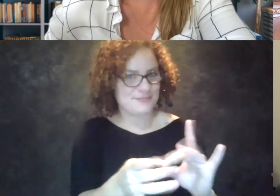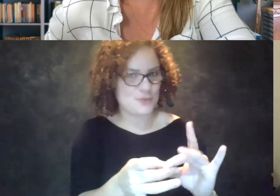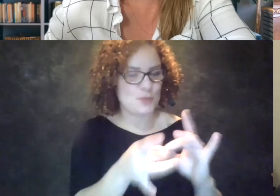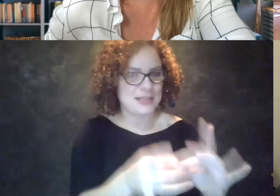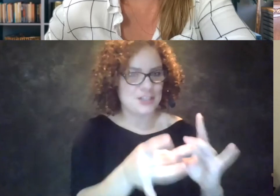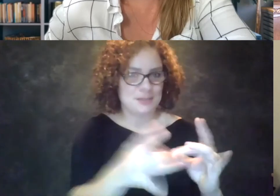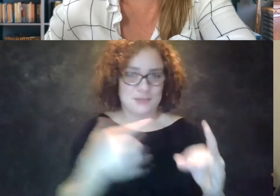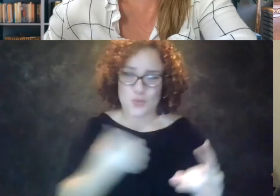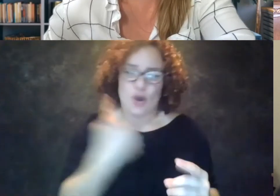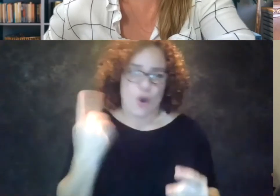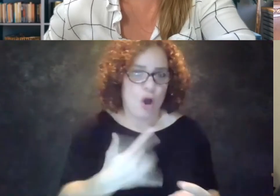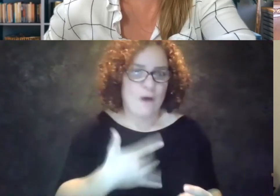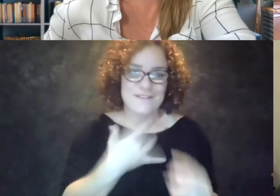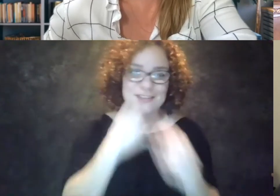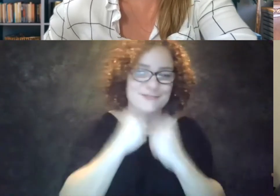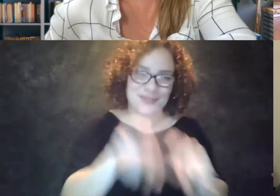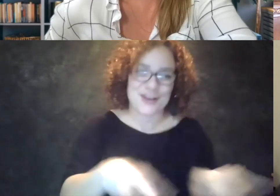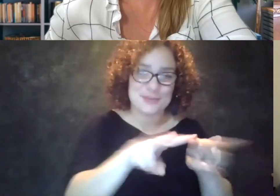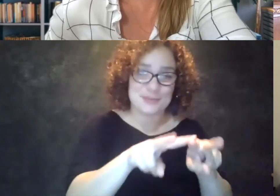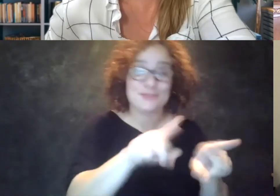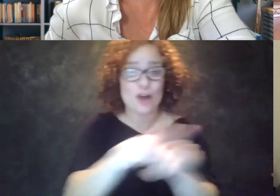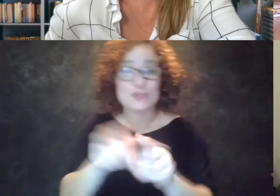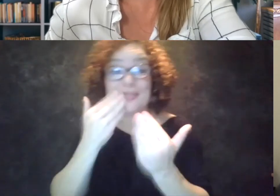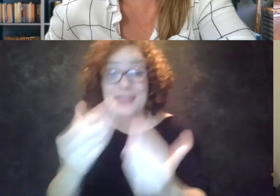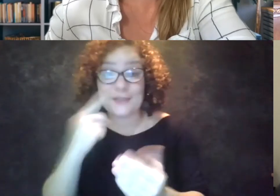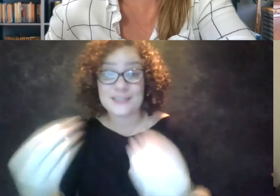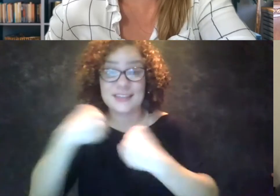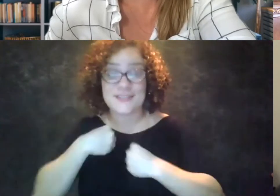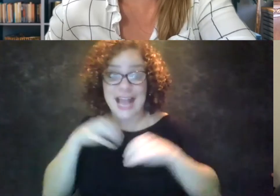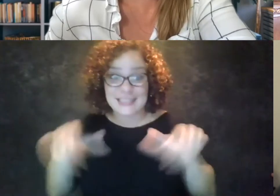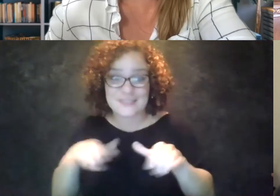activities to try within the classroom. So thank you for all of that. We did have one